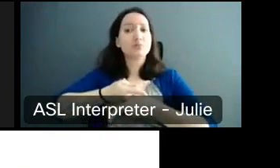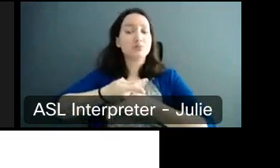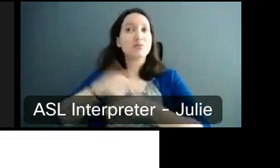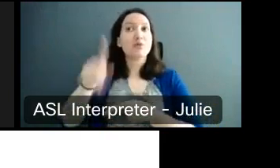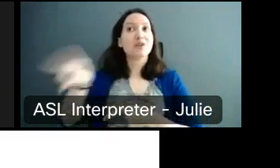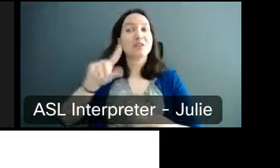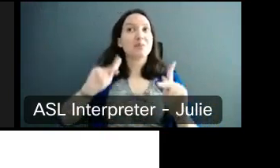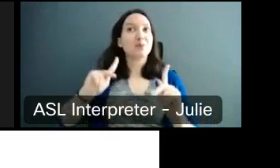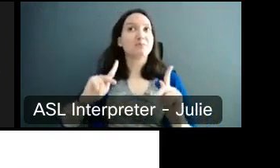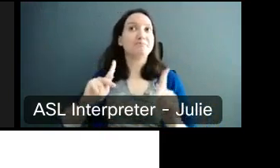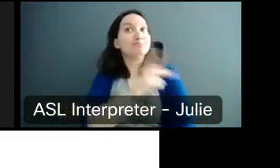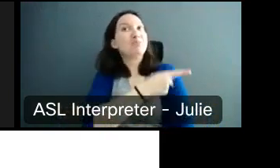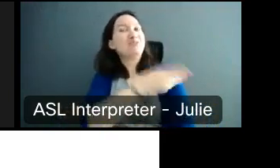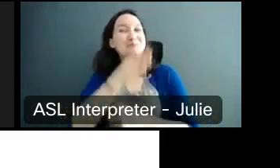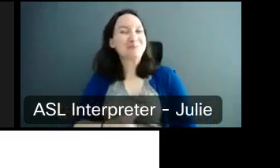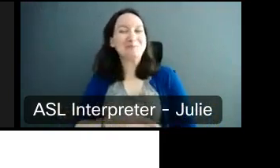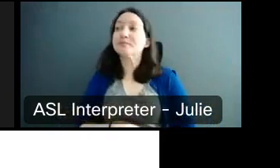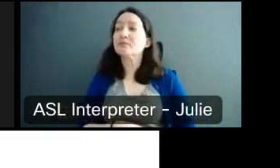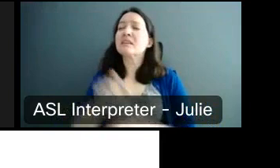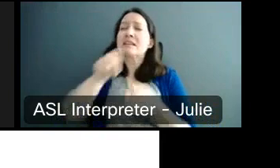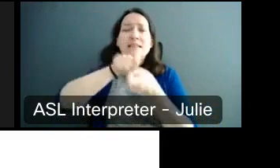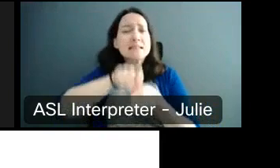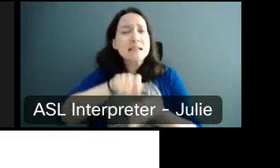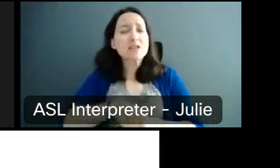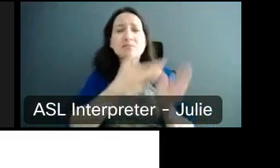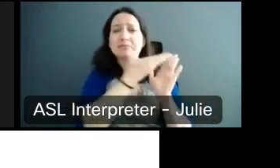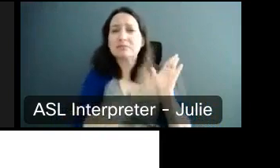So we have the details in here and you see how the projections.